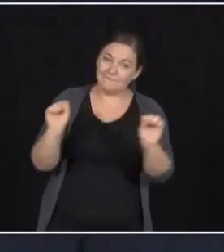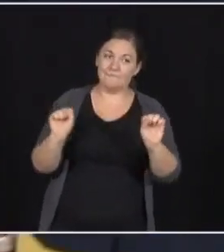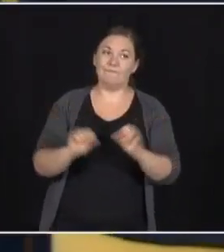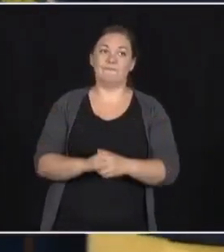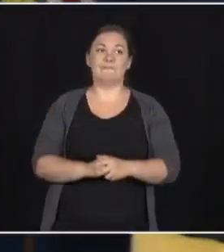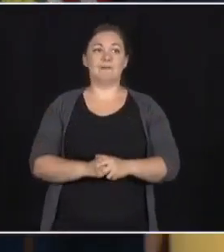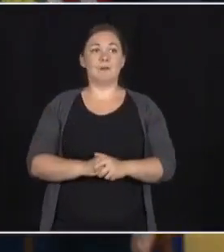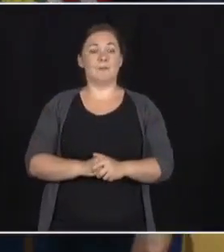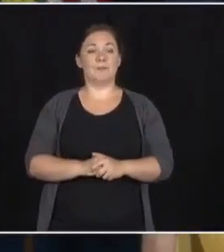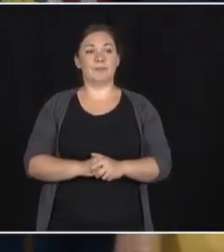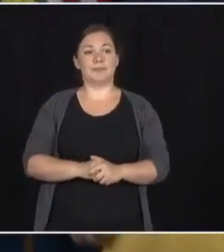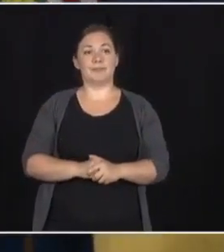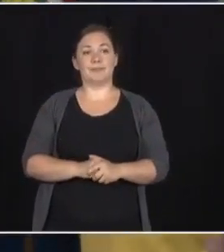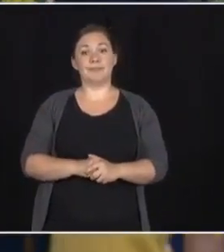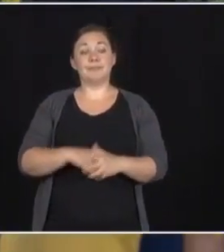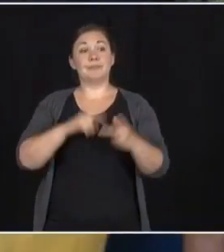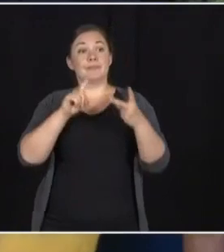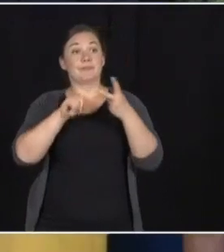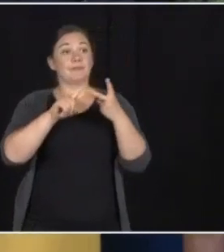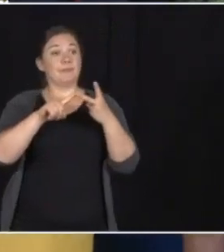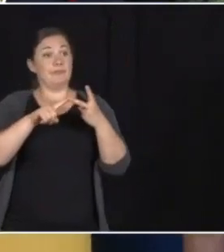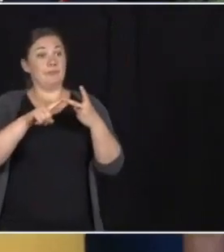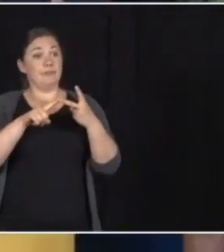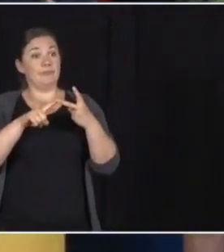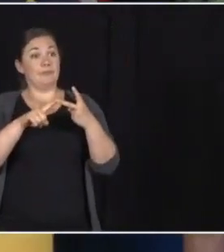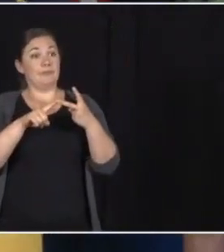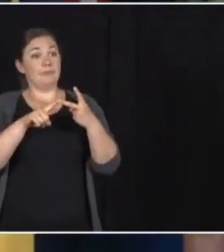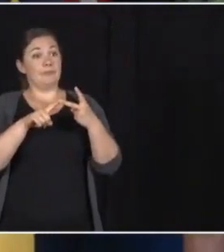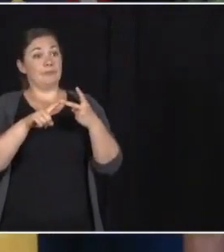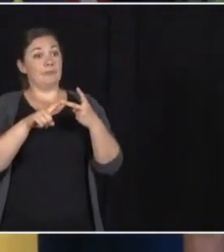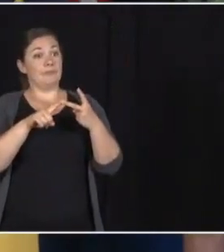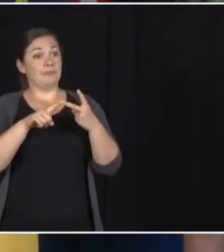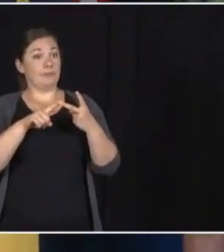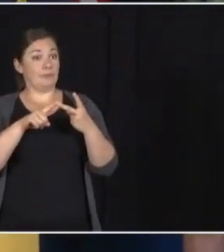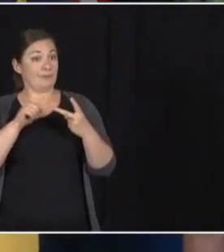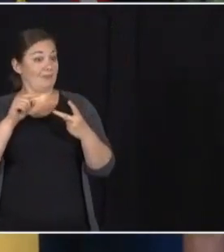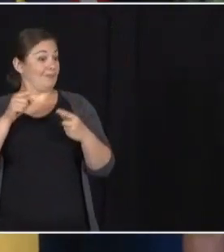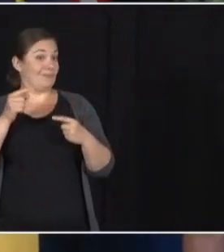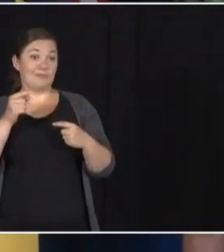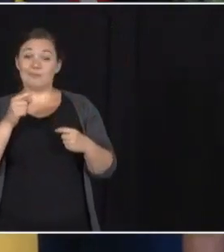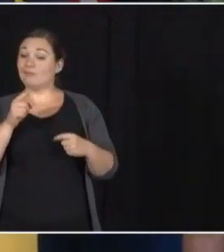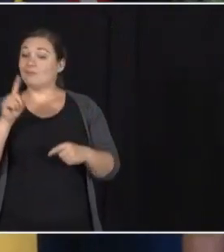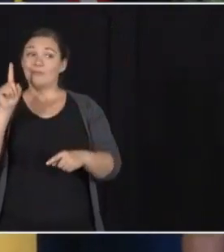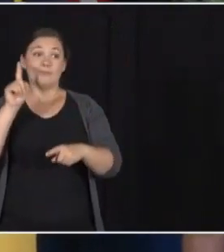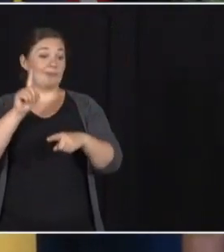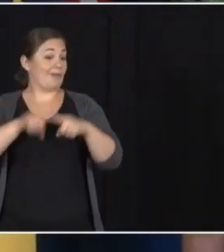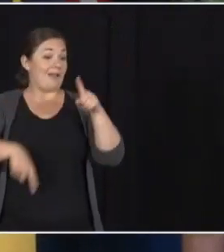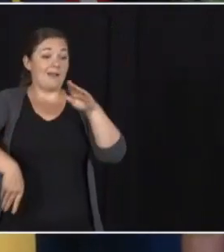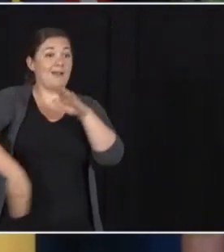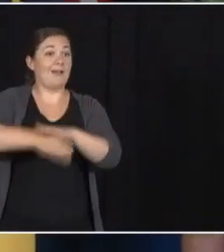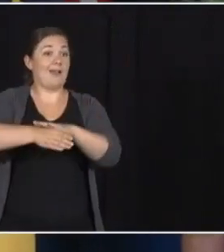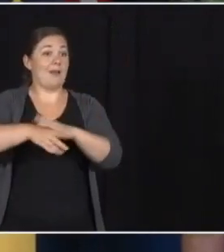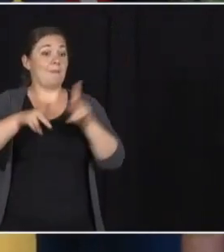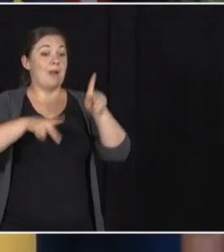those working the drug test centres. Thank you. My next question is for the Premier. Your government said in March that hearings